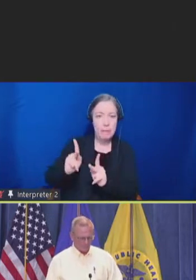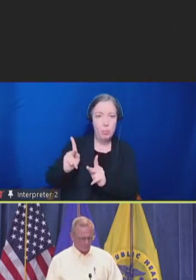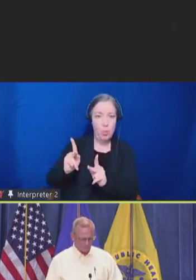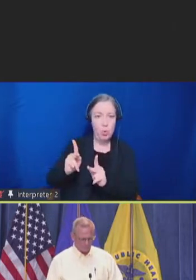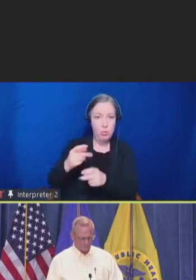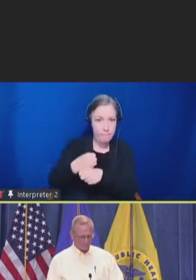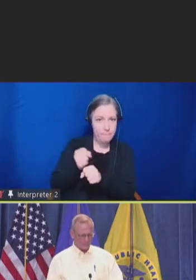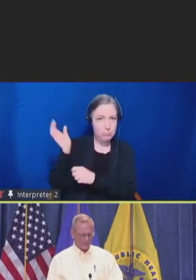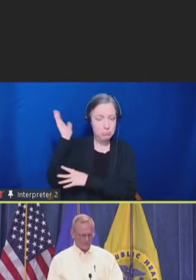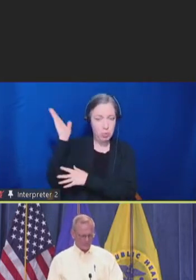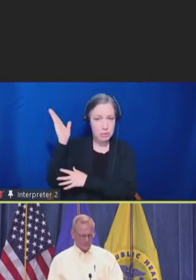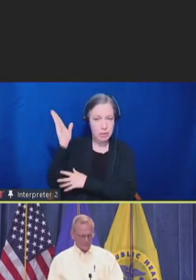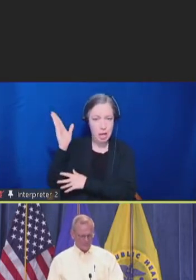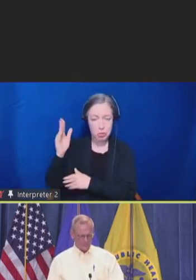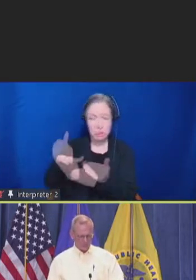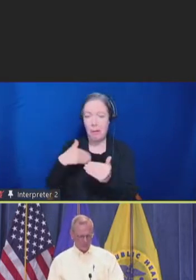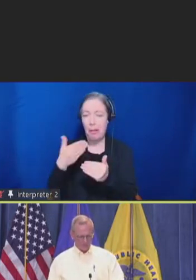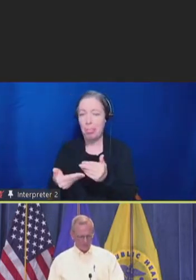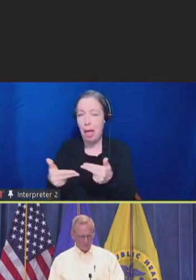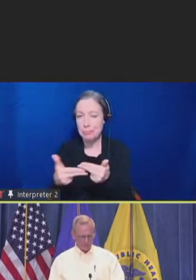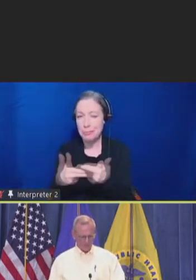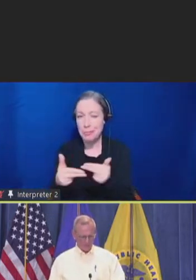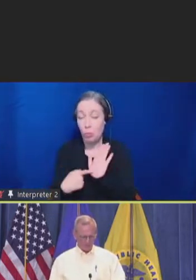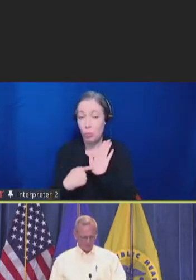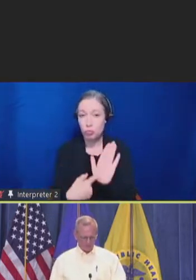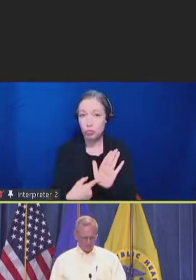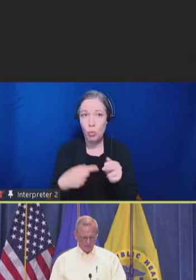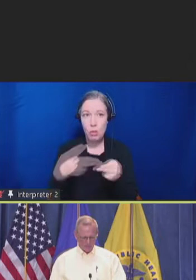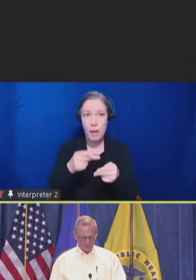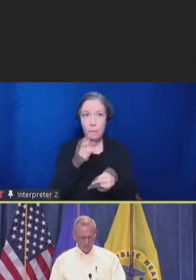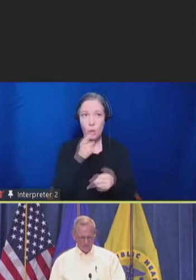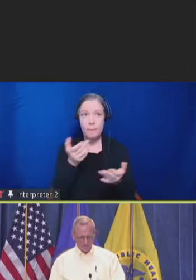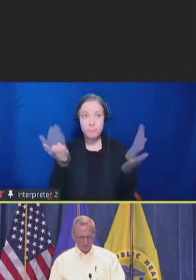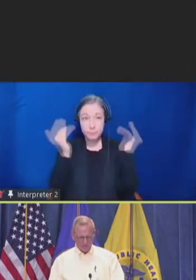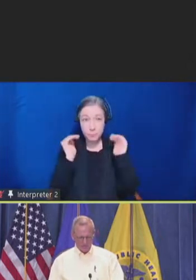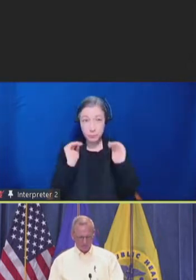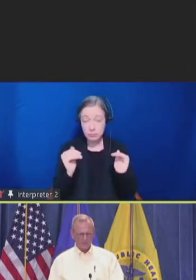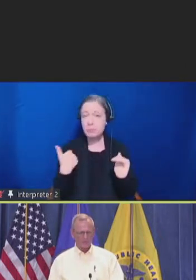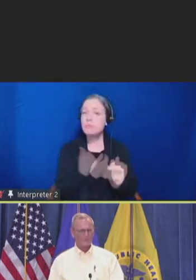The subcommittee then developed and revised a report outline first.